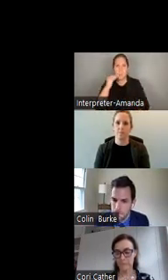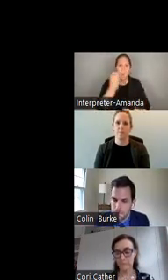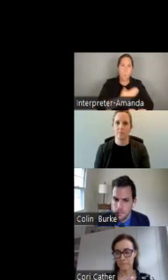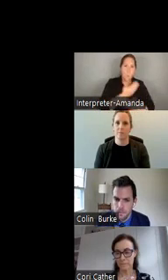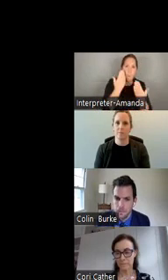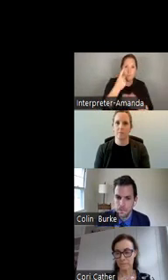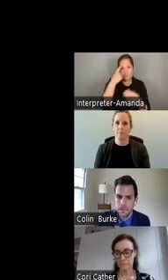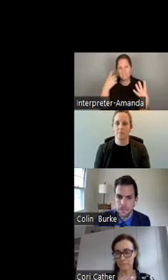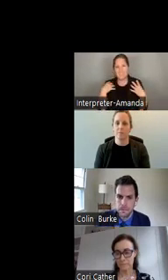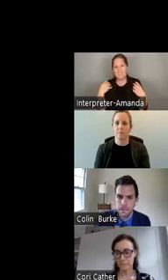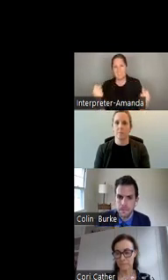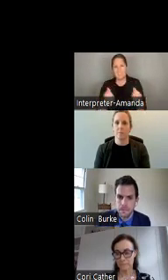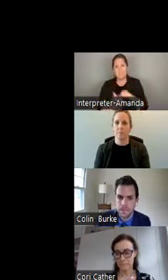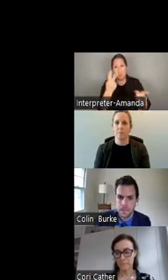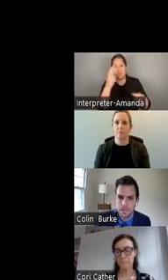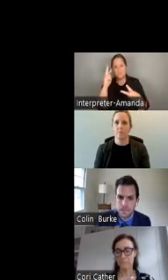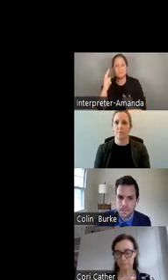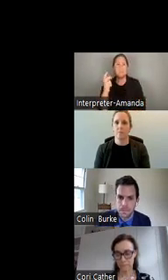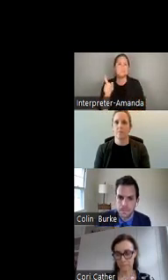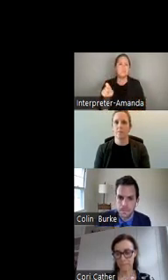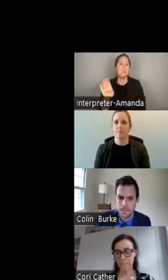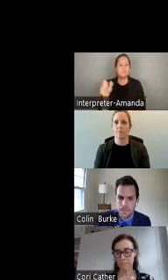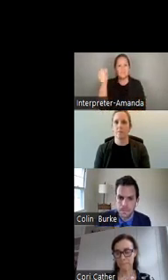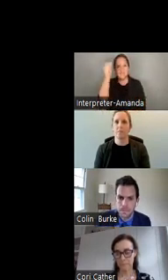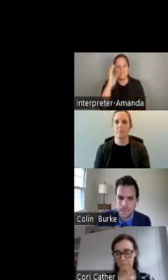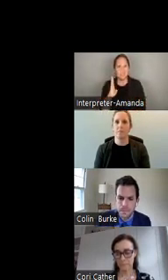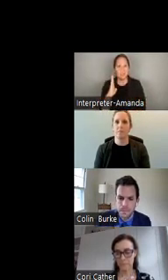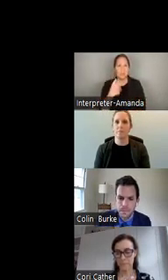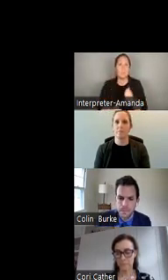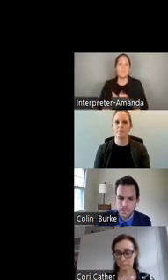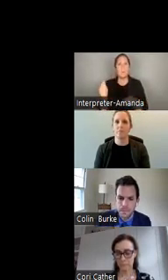people just have schizophrenia or schizophrenia is actually is the most common mental illness